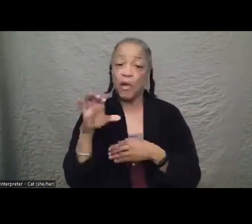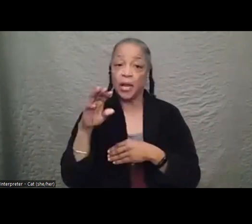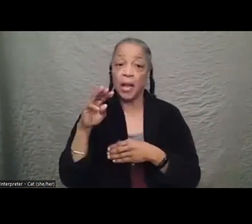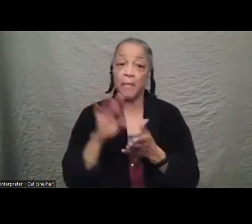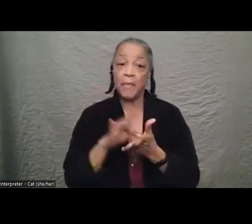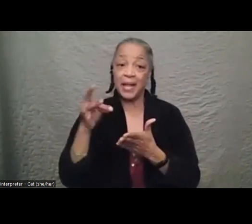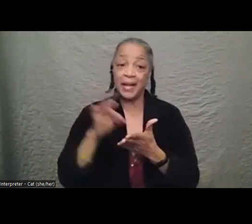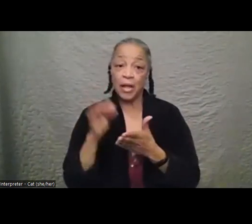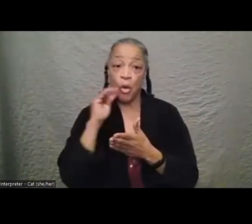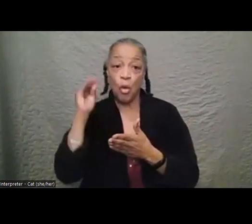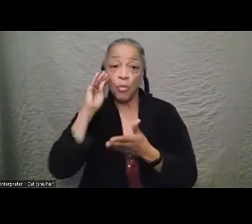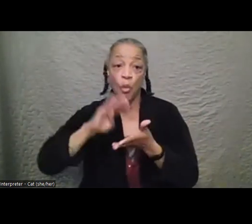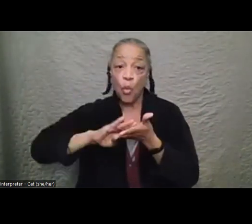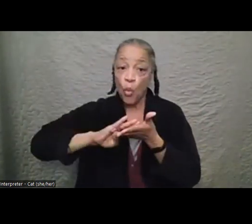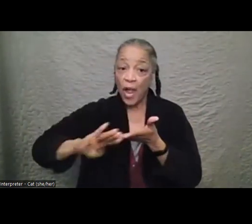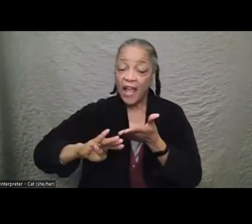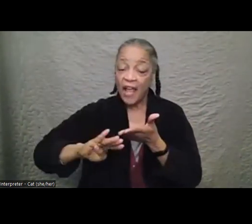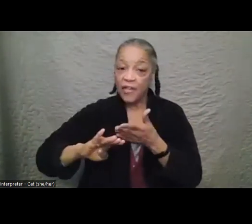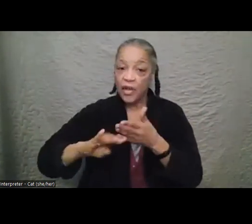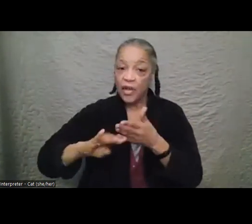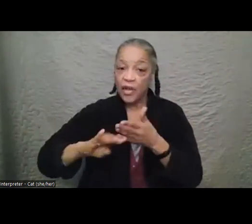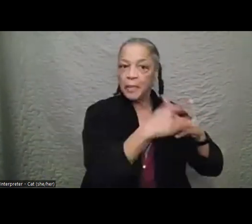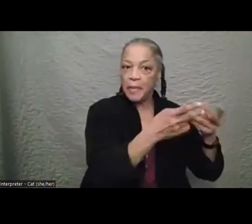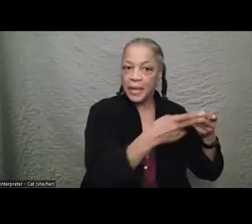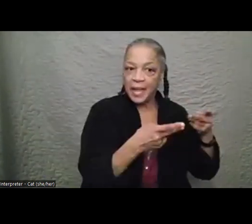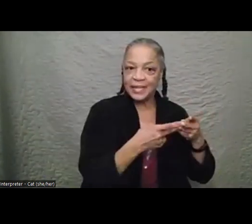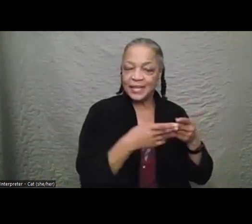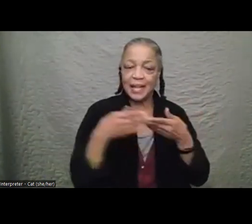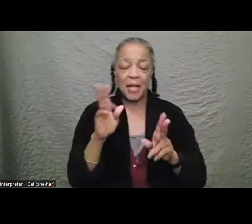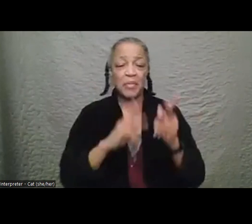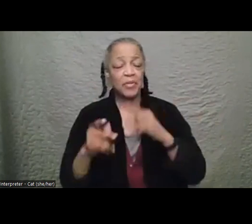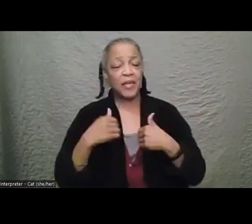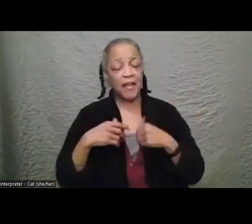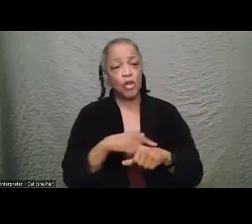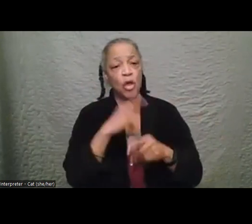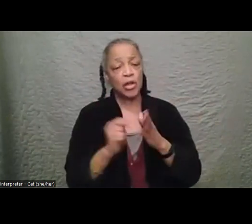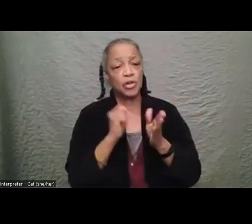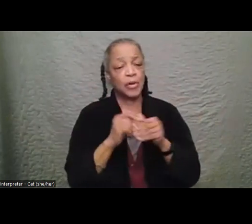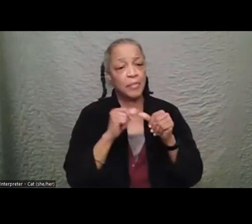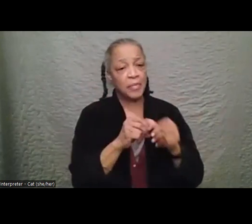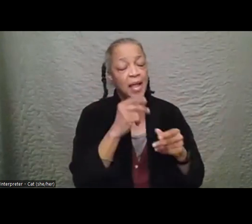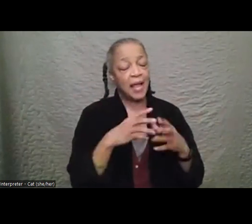waiver slots , which allow people to receive long-term healthcare in their homes instead